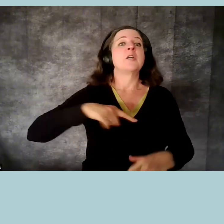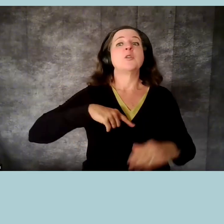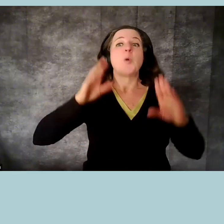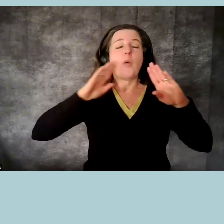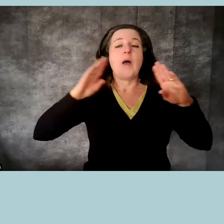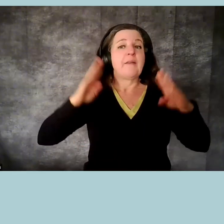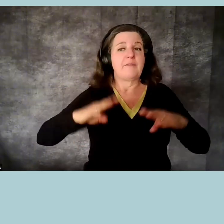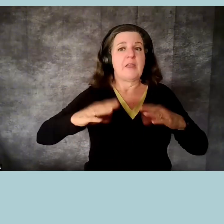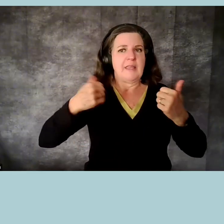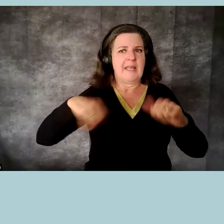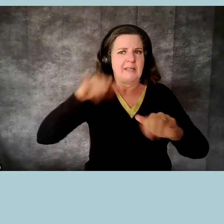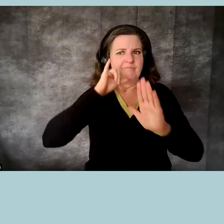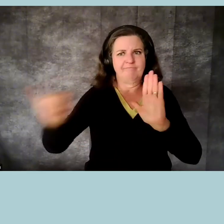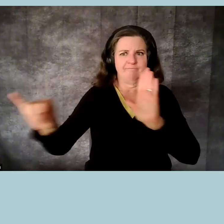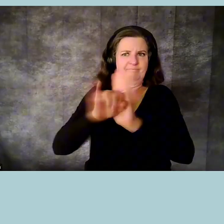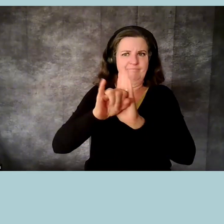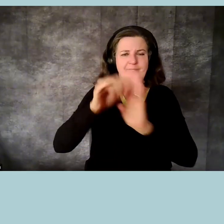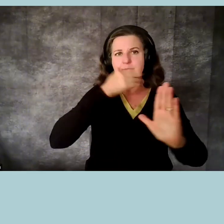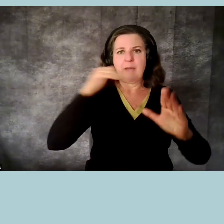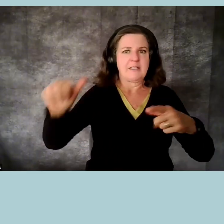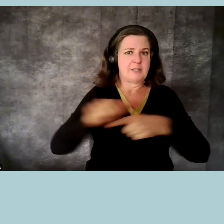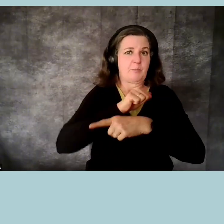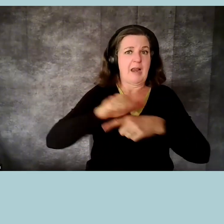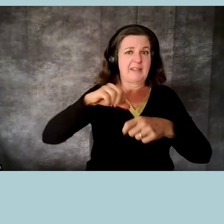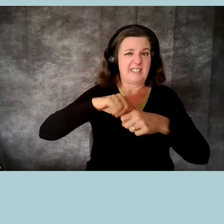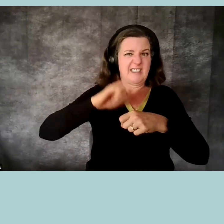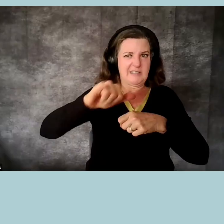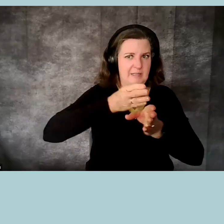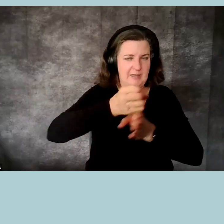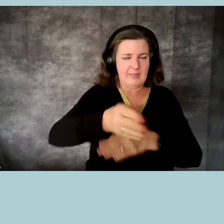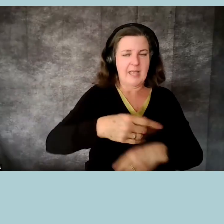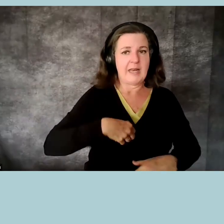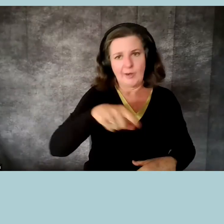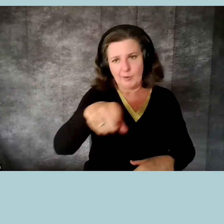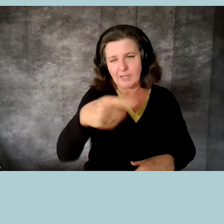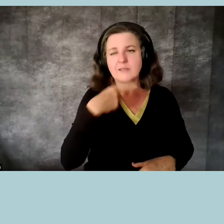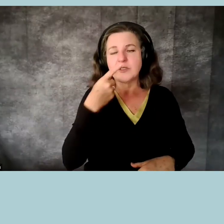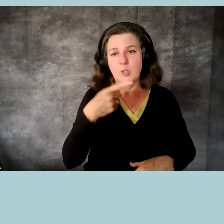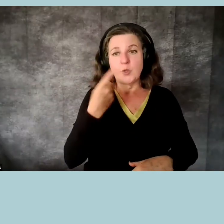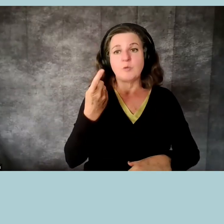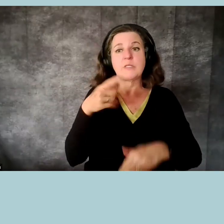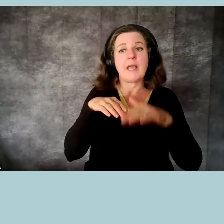best practices in this area. So yeah, I mean, like you said, the accessibility of studies, the accessibility